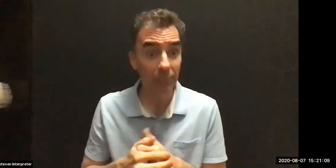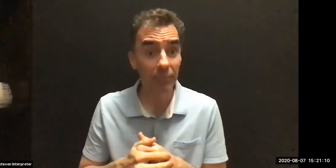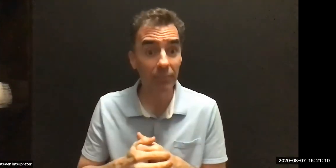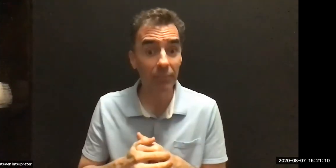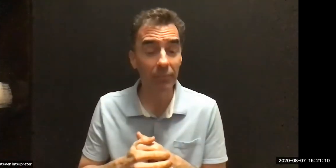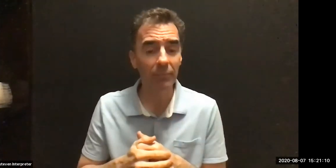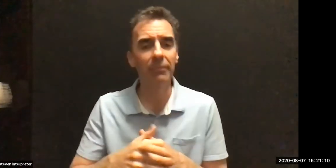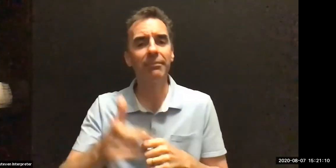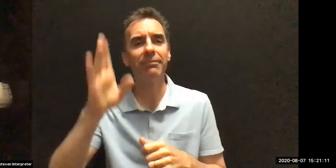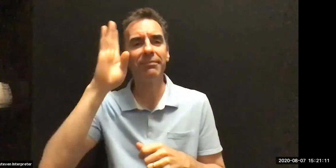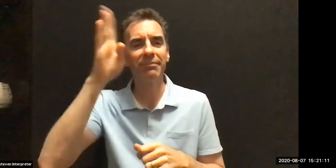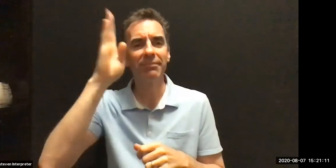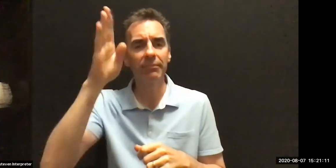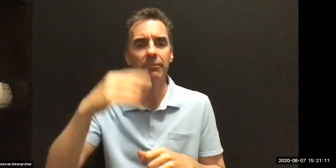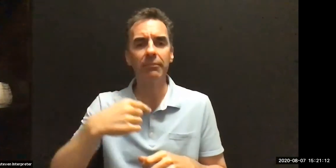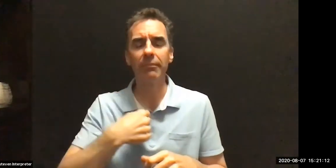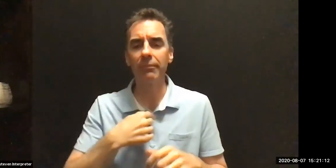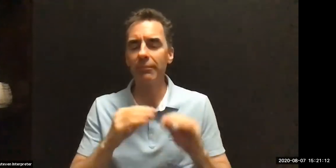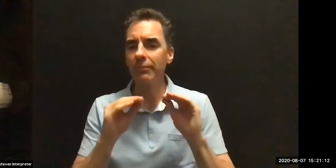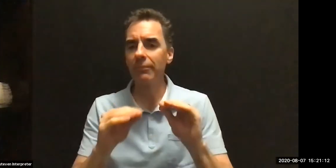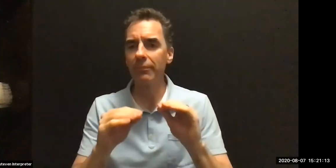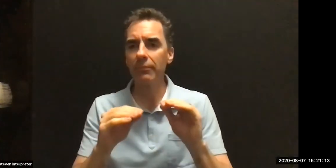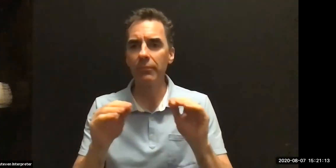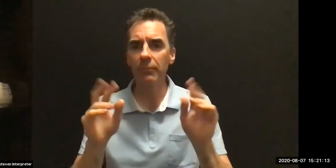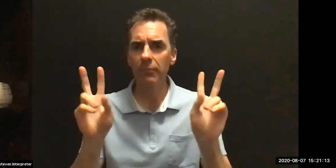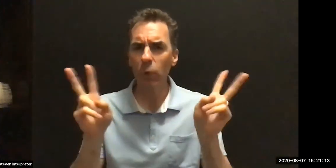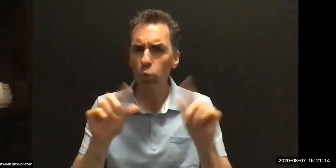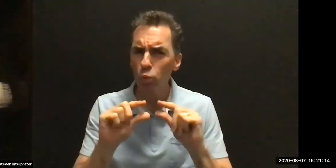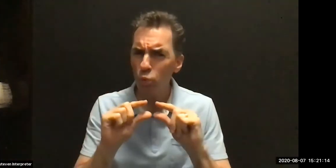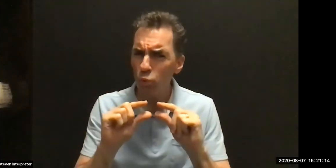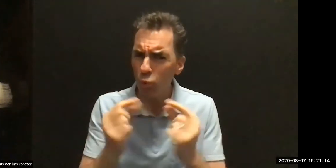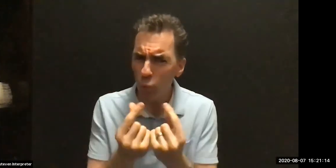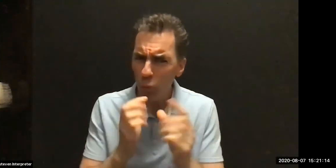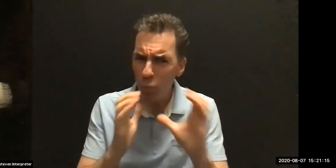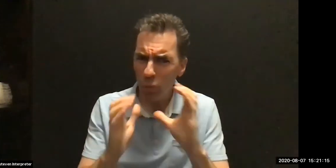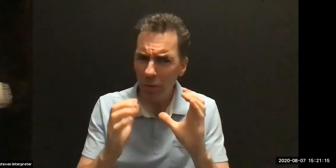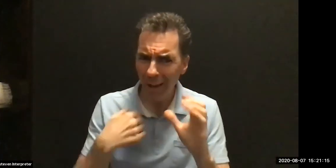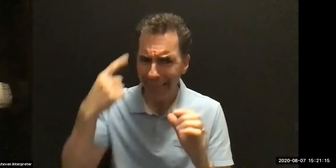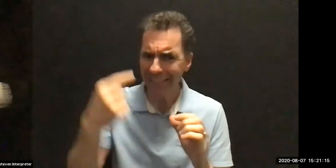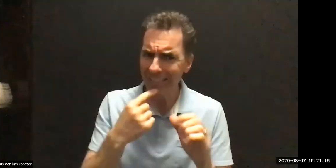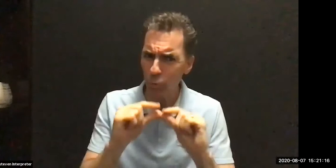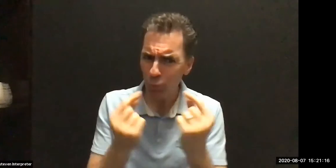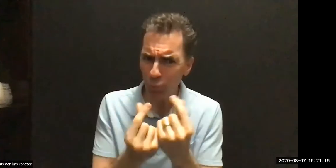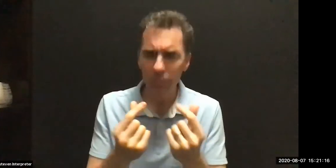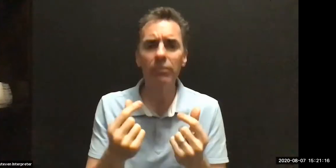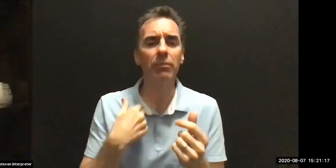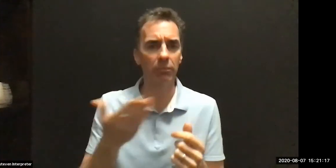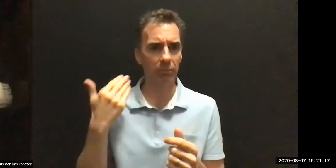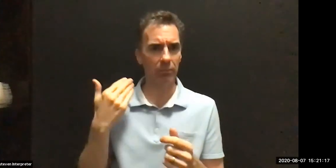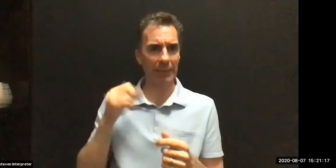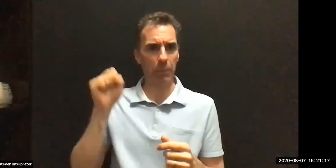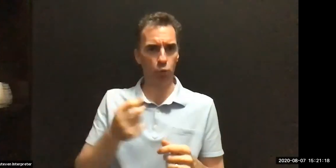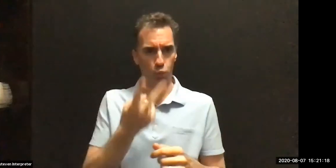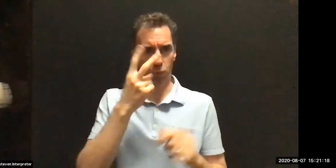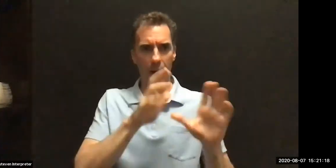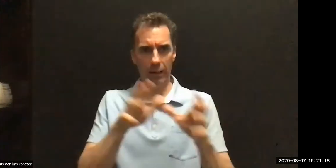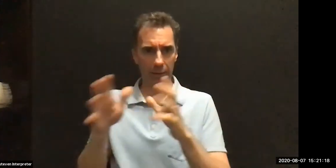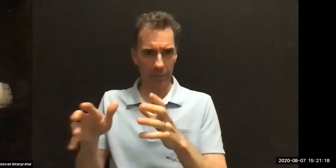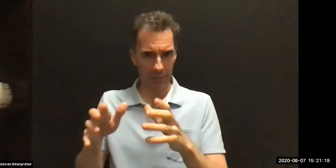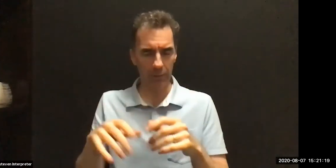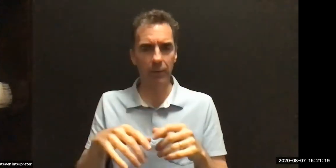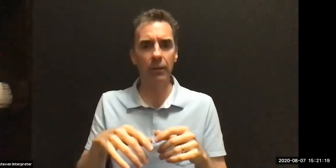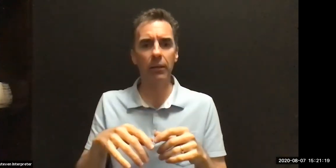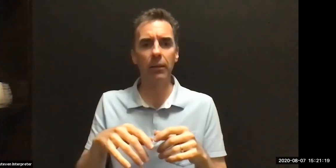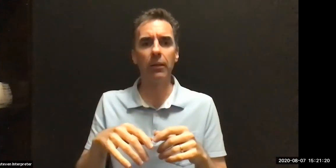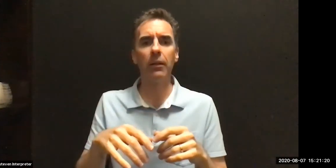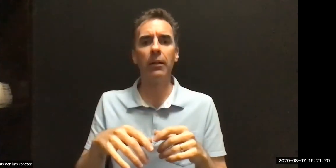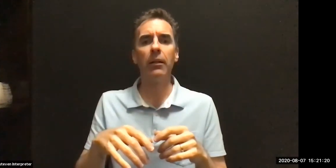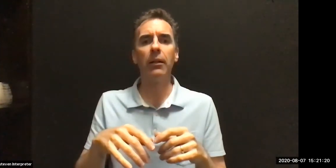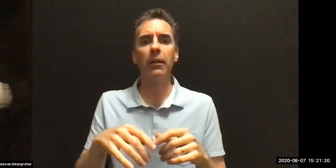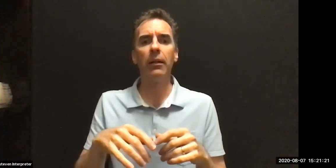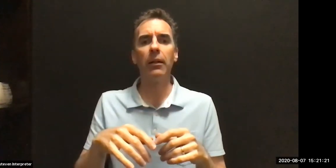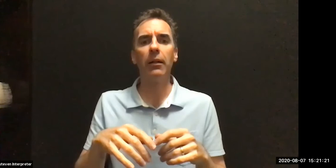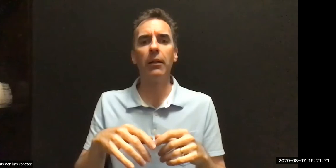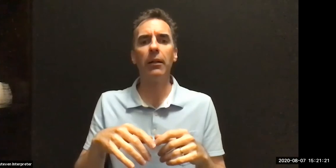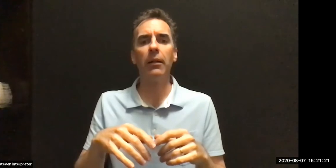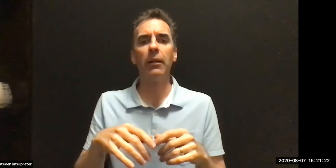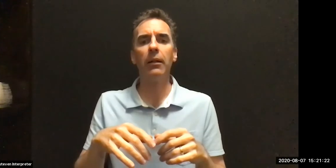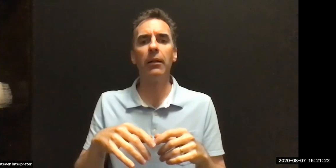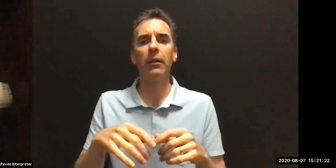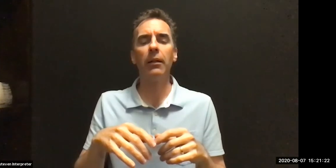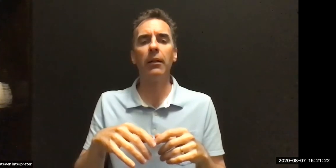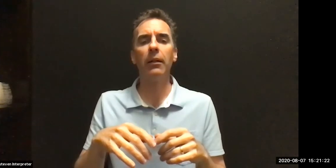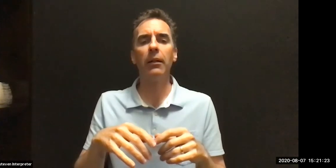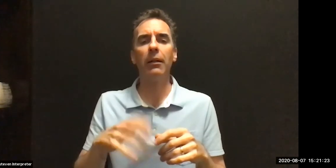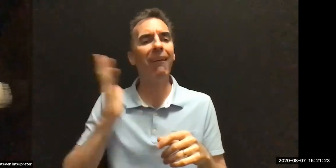Polly Begley: Hi. I teach group communication and last semester I had two classes of communication and with the sudden sudden change from in person to an online format.